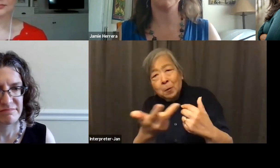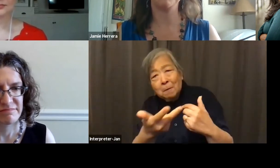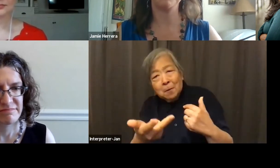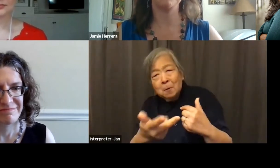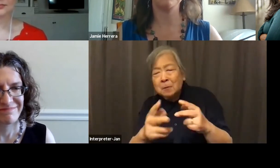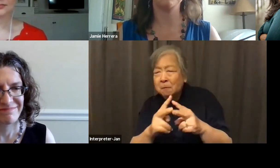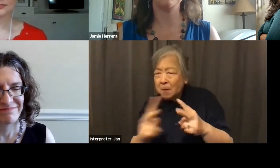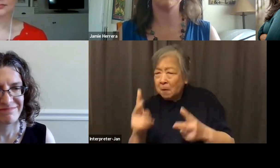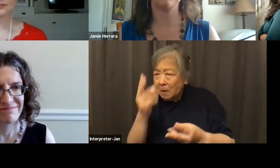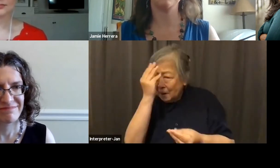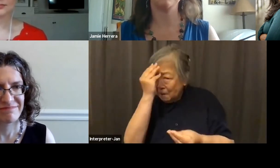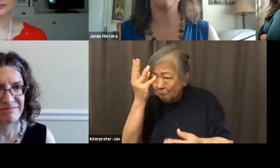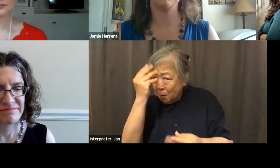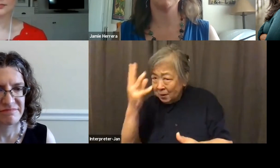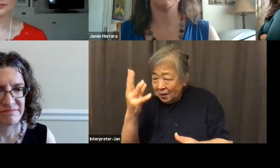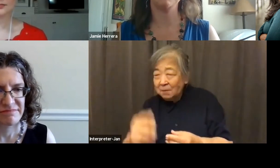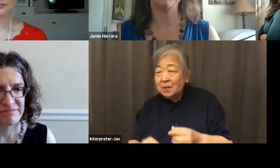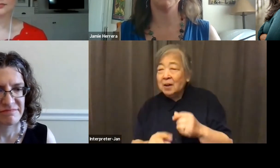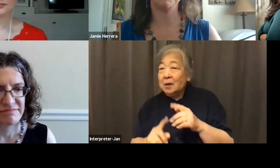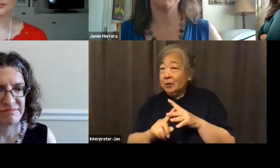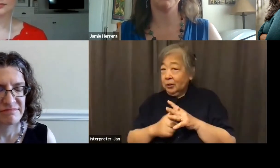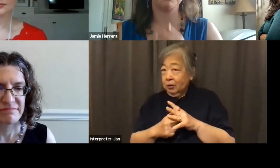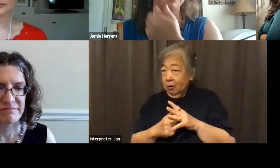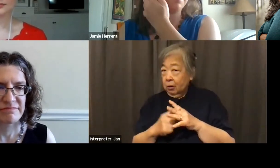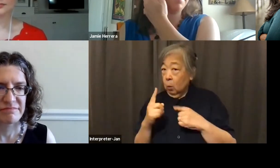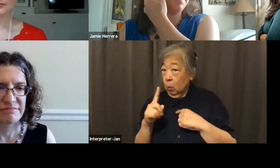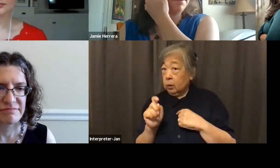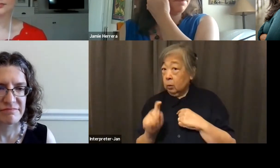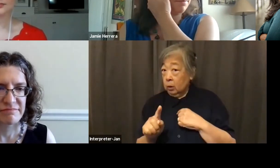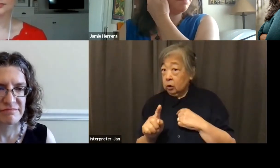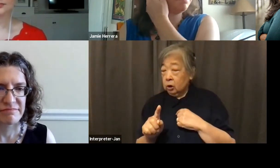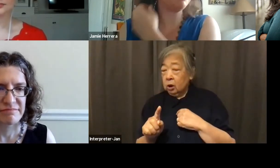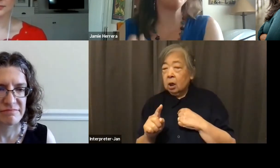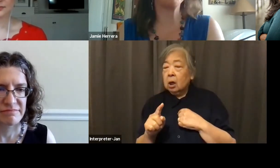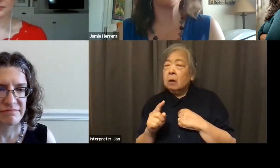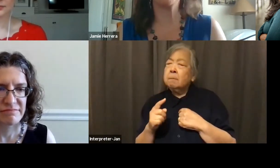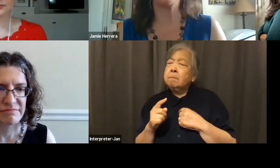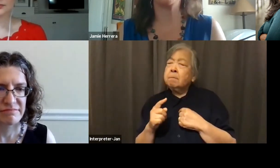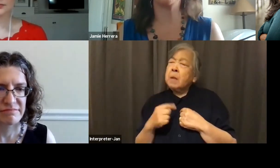So to start, one question was, I was wondering what internships